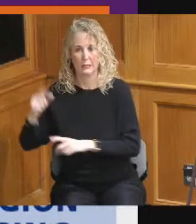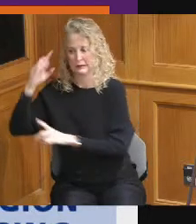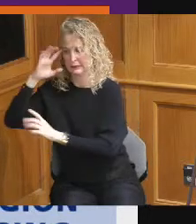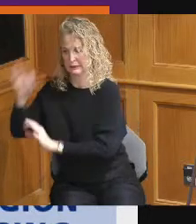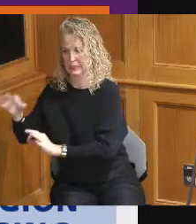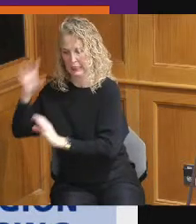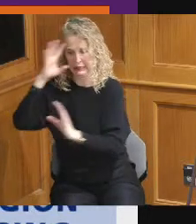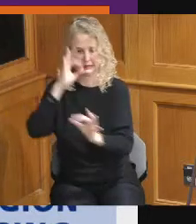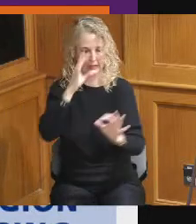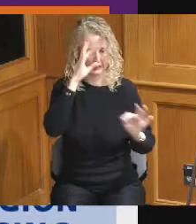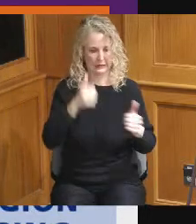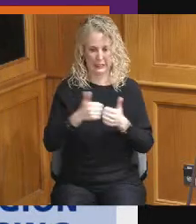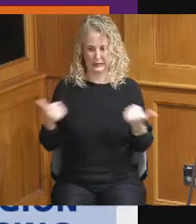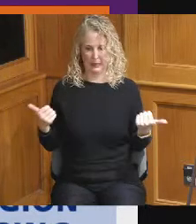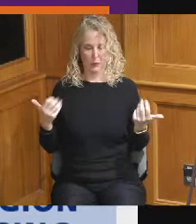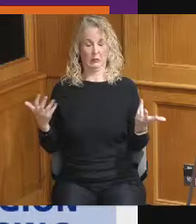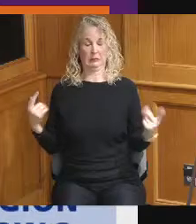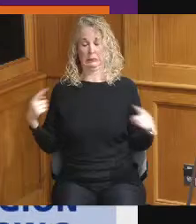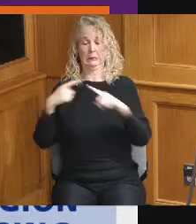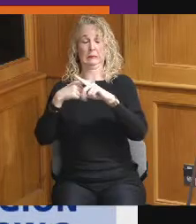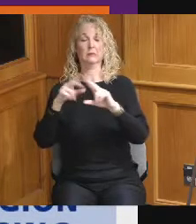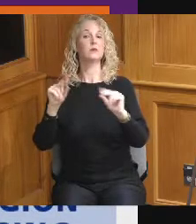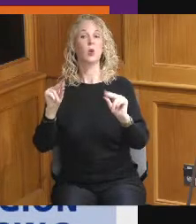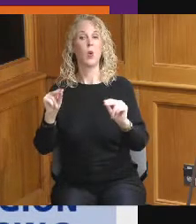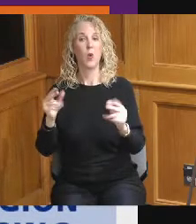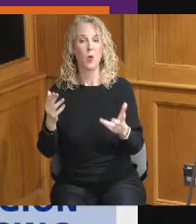that's something that seems like it'd be easy but actually it's just never the way it's been done I